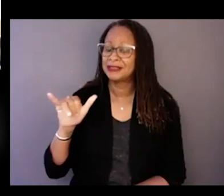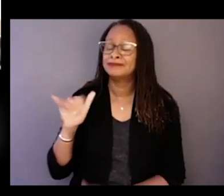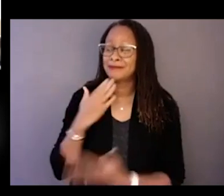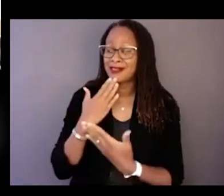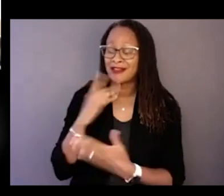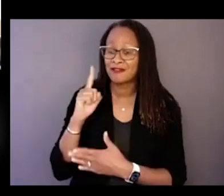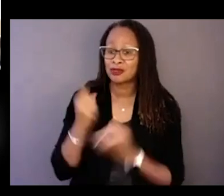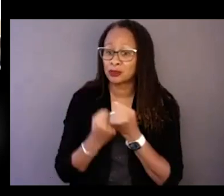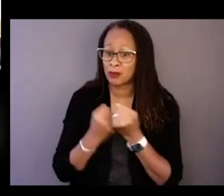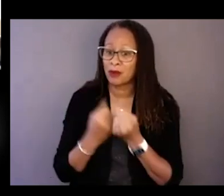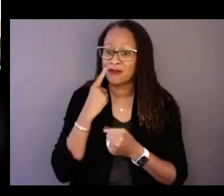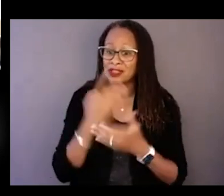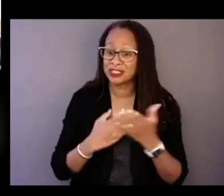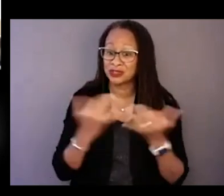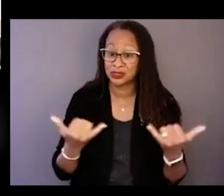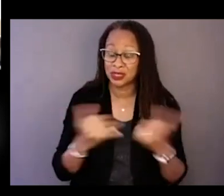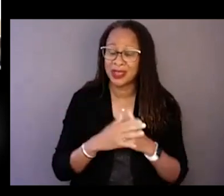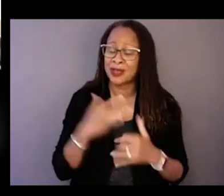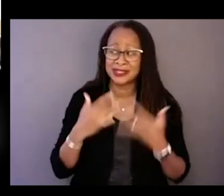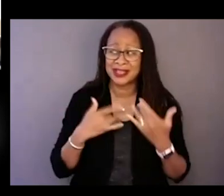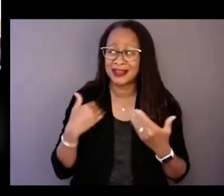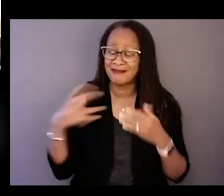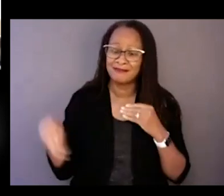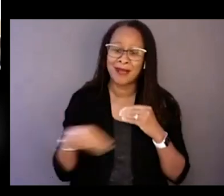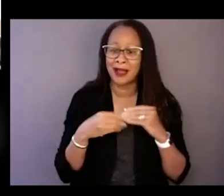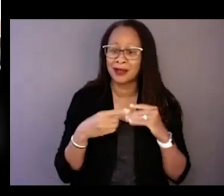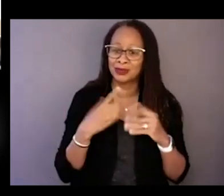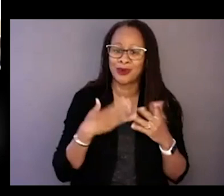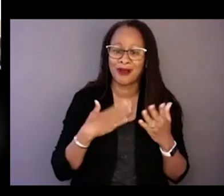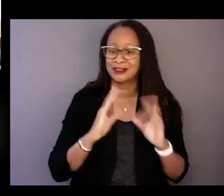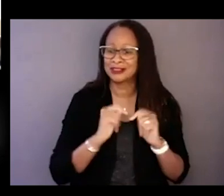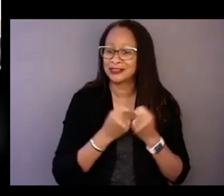We're really excited to have them on board this year. You can find out more